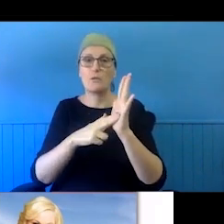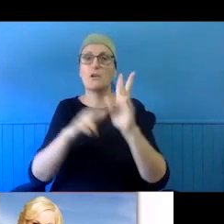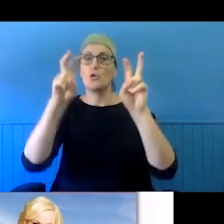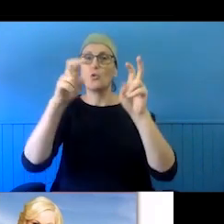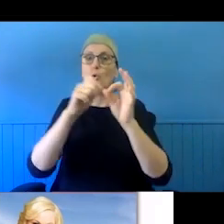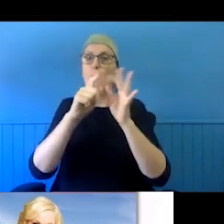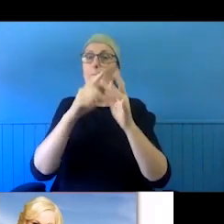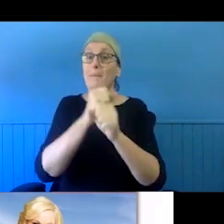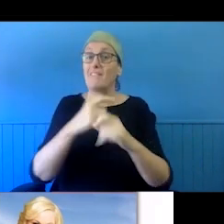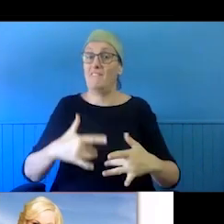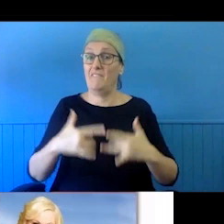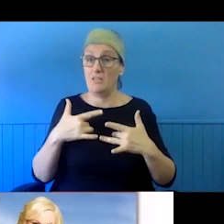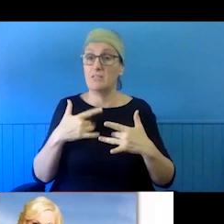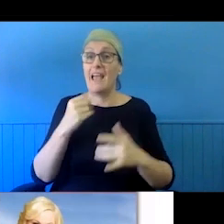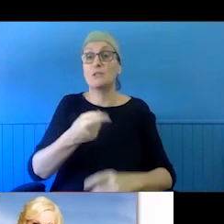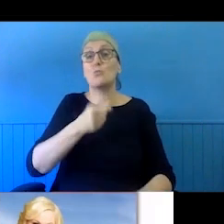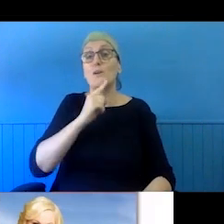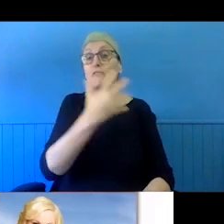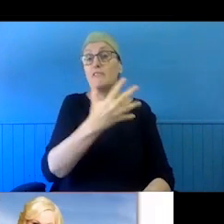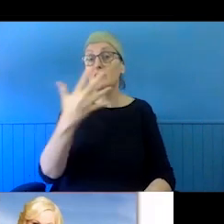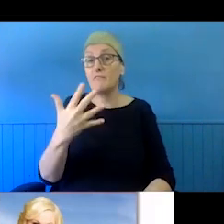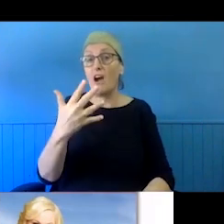has about 155 patrons, generating $2,000 a month - again, not enough